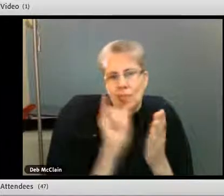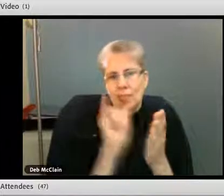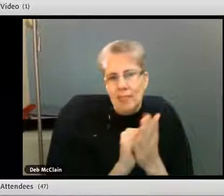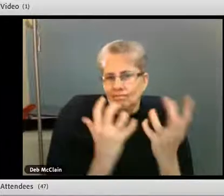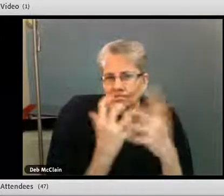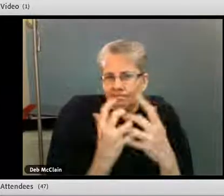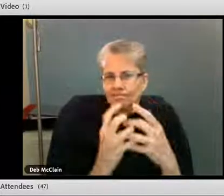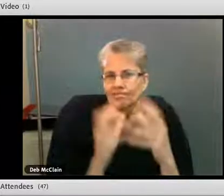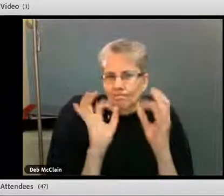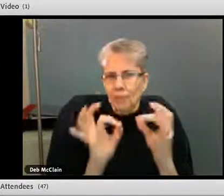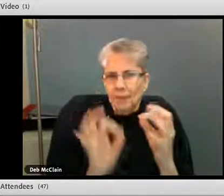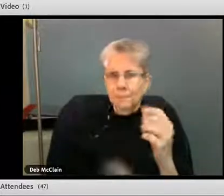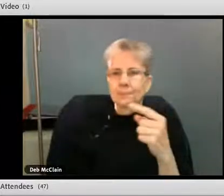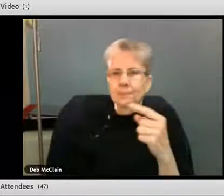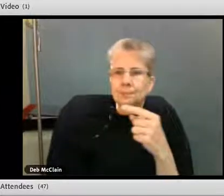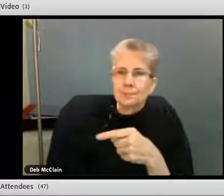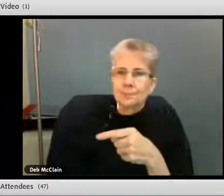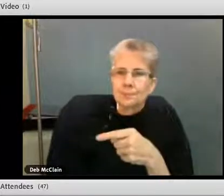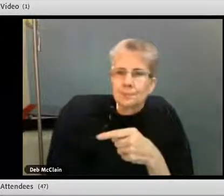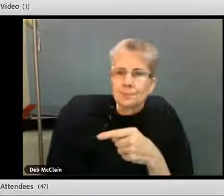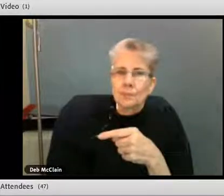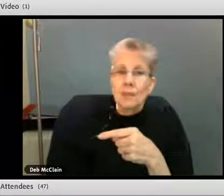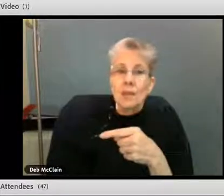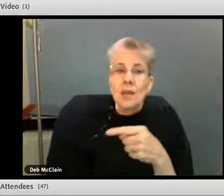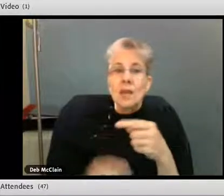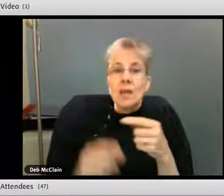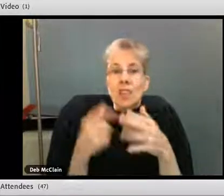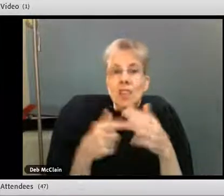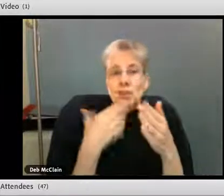And these are good examples. I just kind of wanted to throw some images out there.